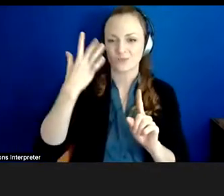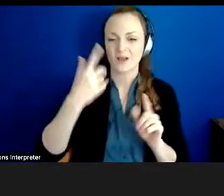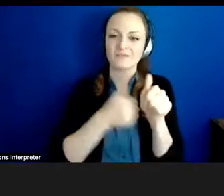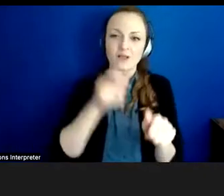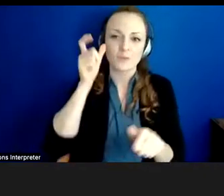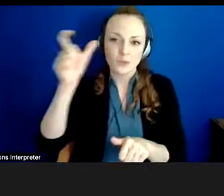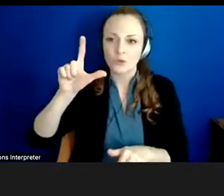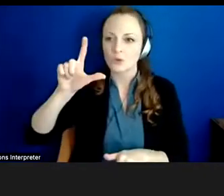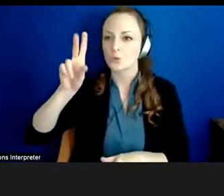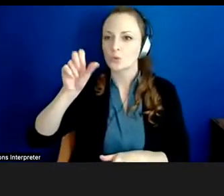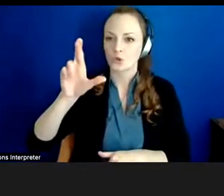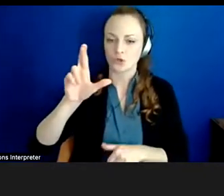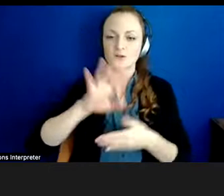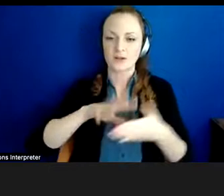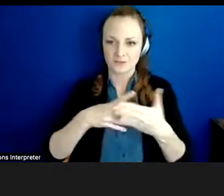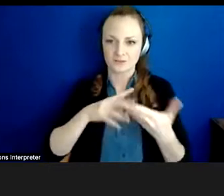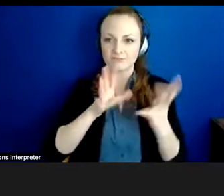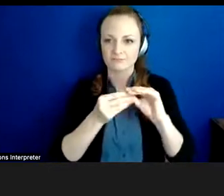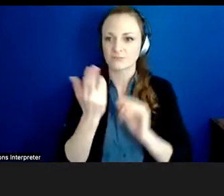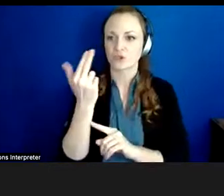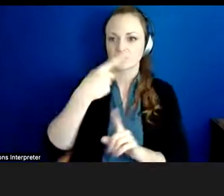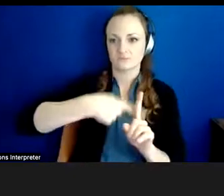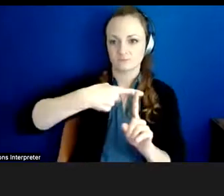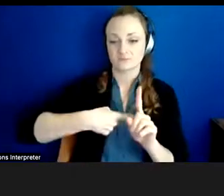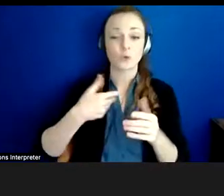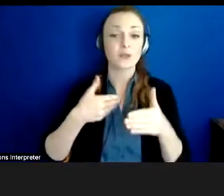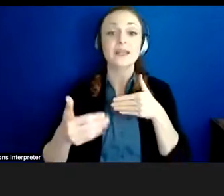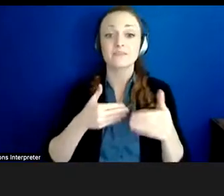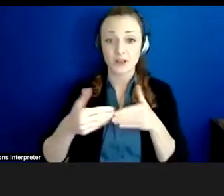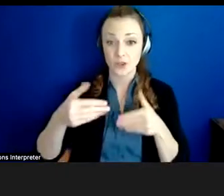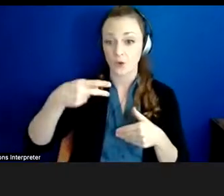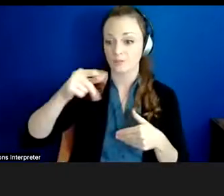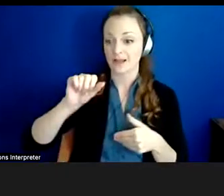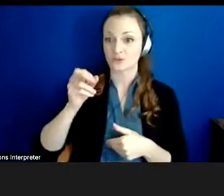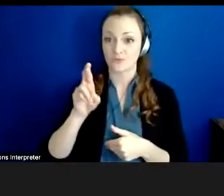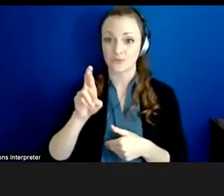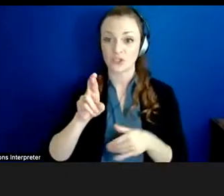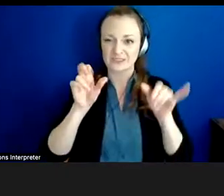19:11:23 So, even though Passover or passover has always the same date on the Hebrew calendar,